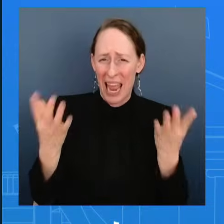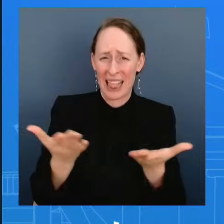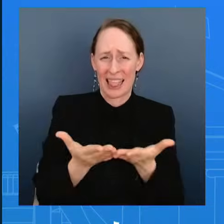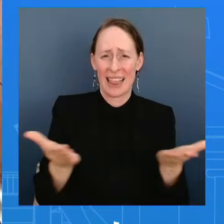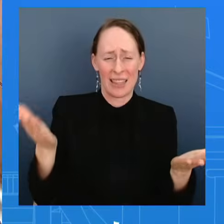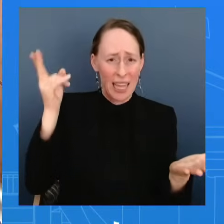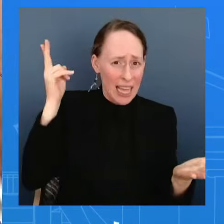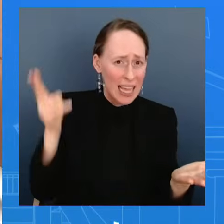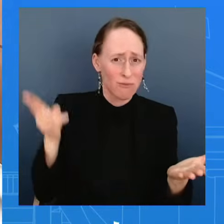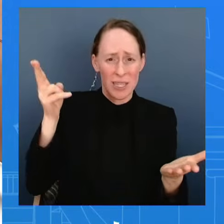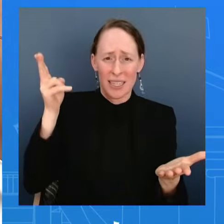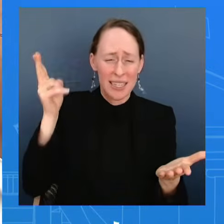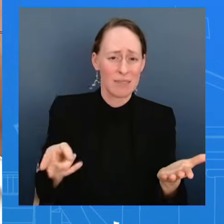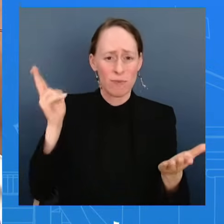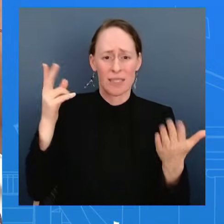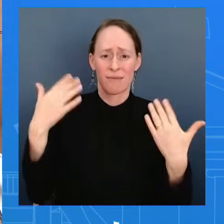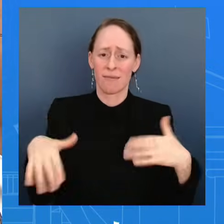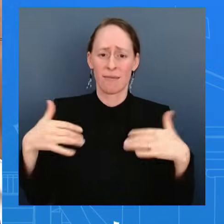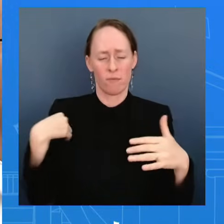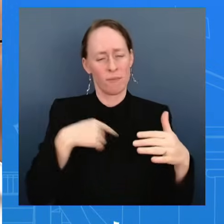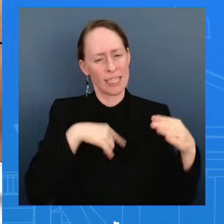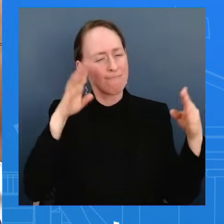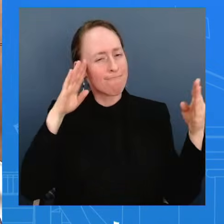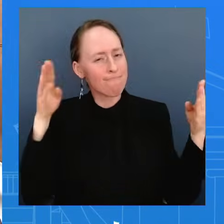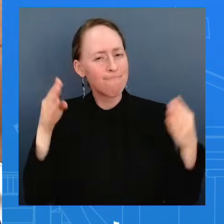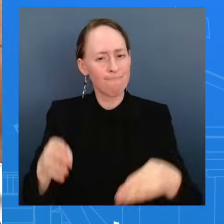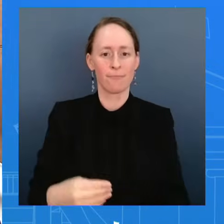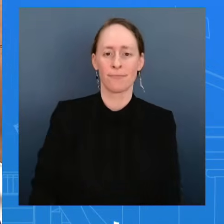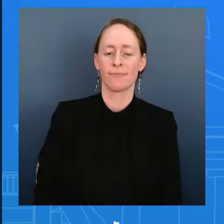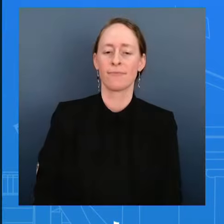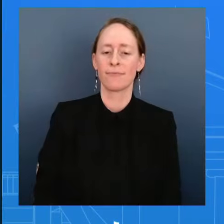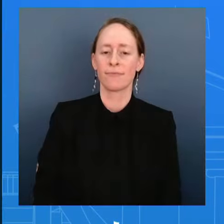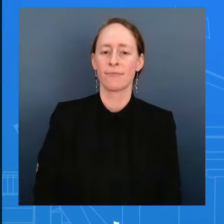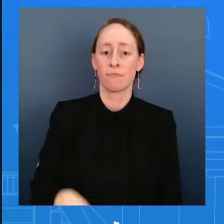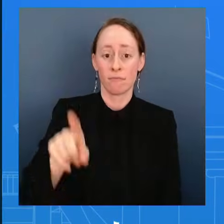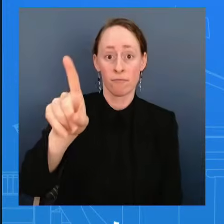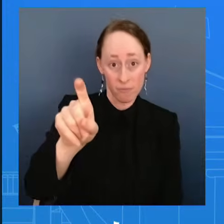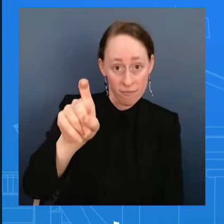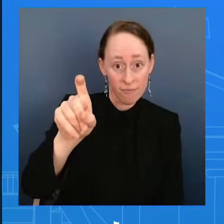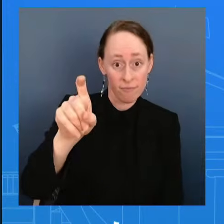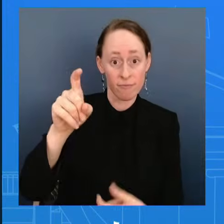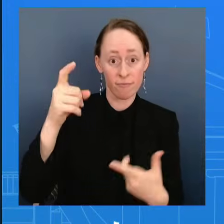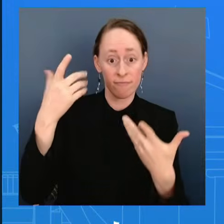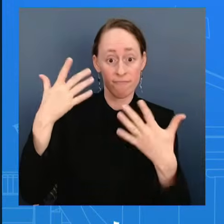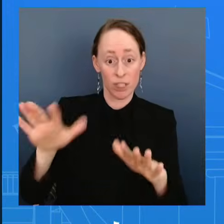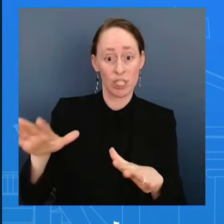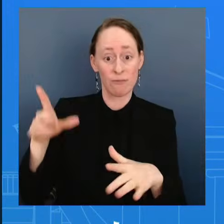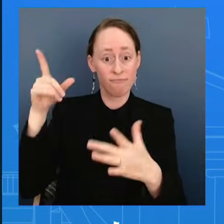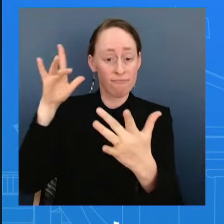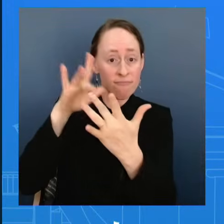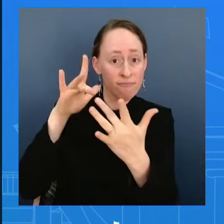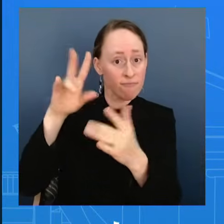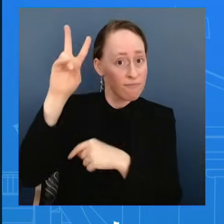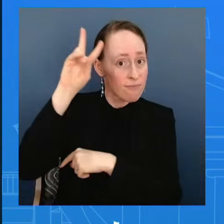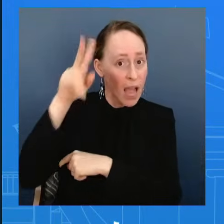You mentioned the importance of diplomacy. Have there been any direct contacts with Tehran itself to say, as President Biden would say,